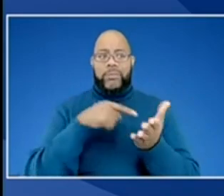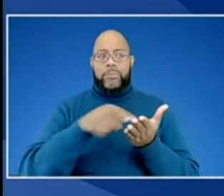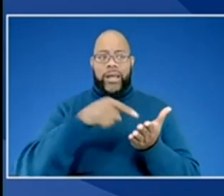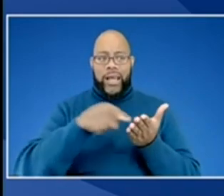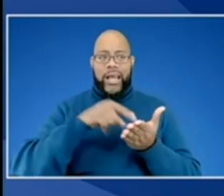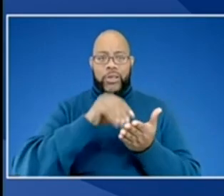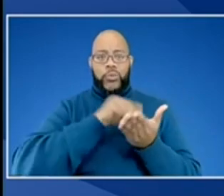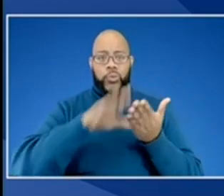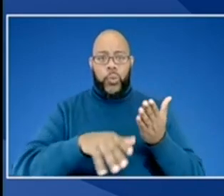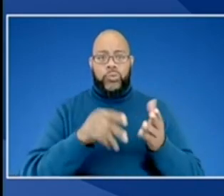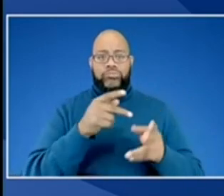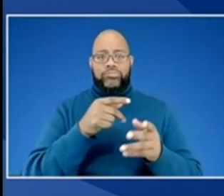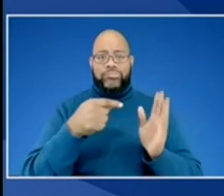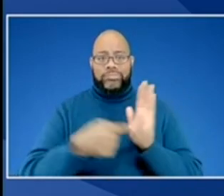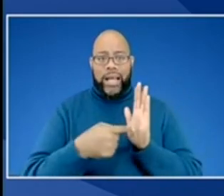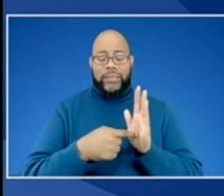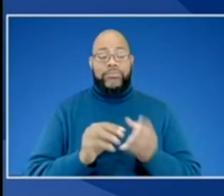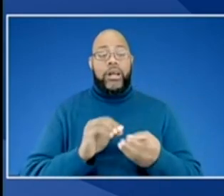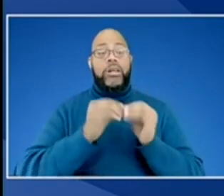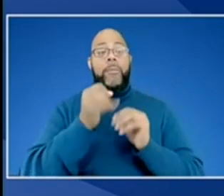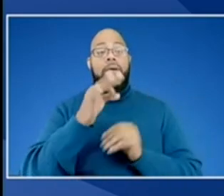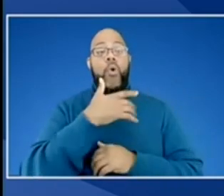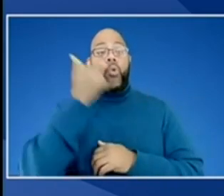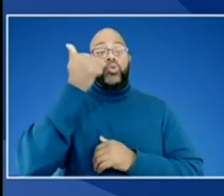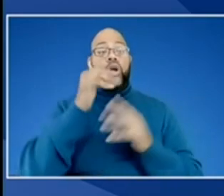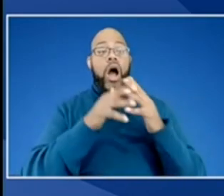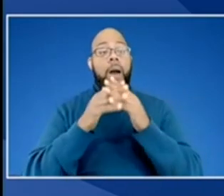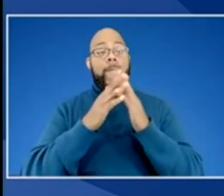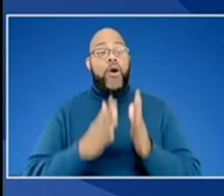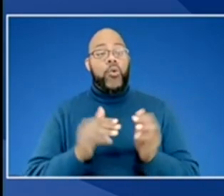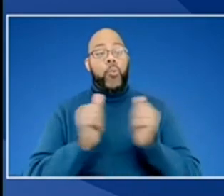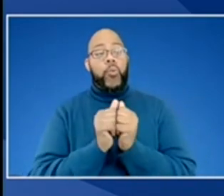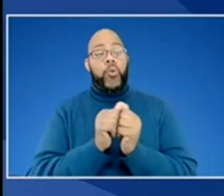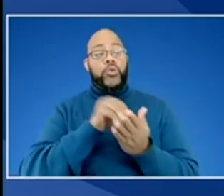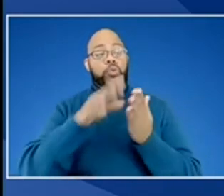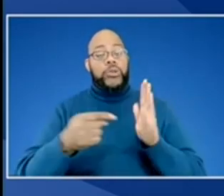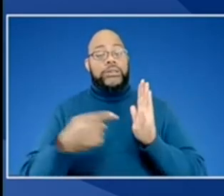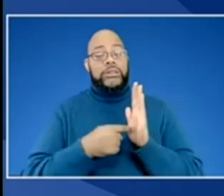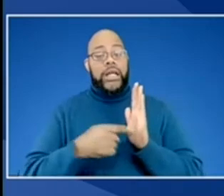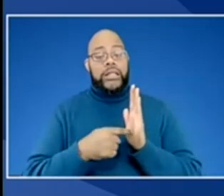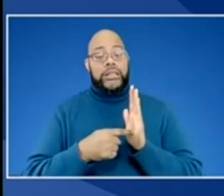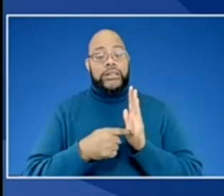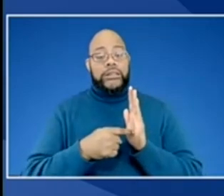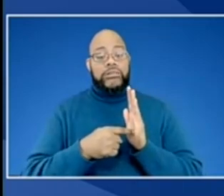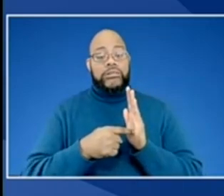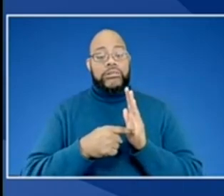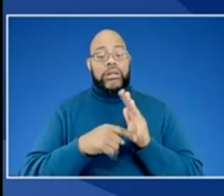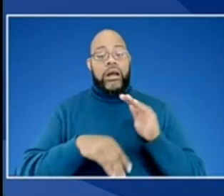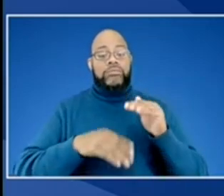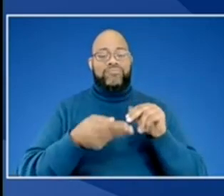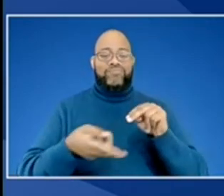In fact, the number of older Americans with student debt jumped 500% in just the